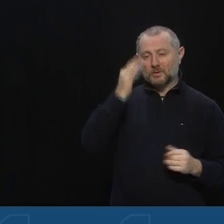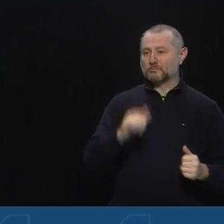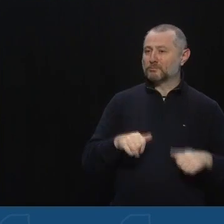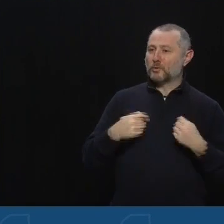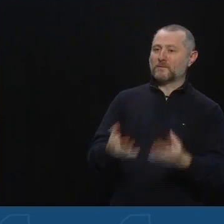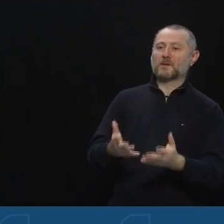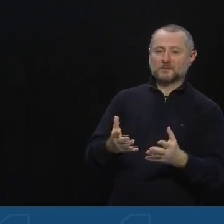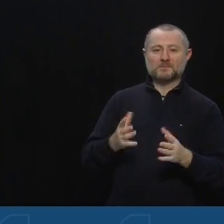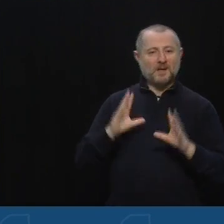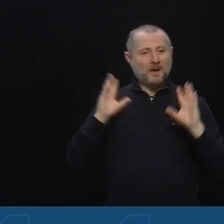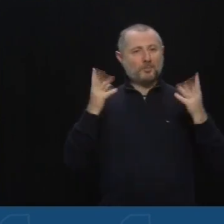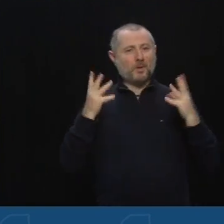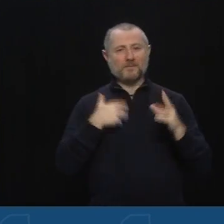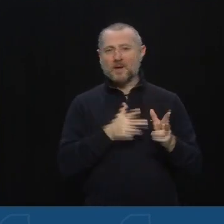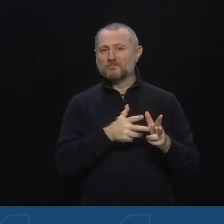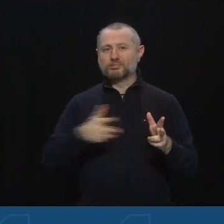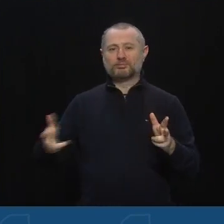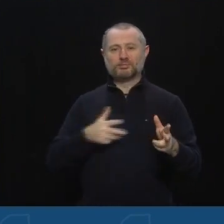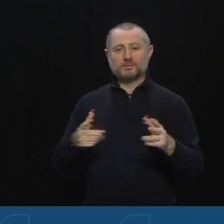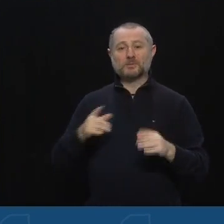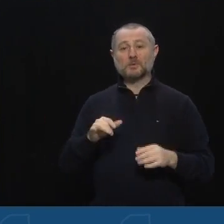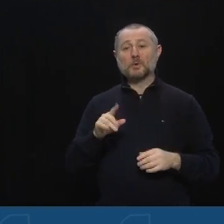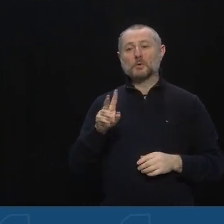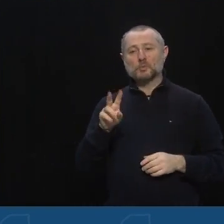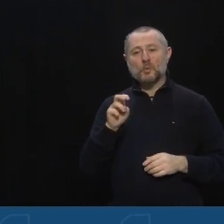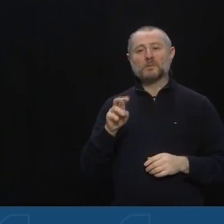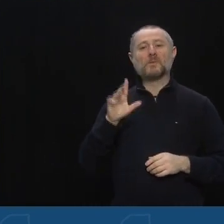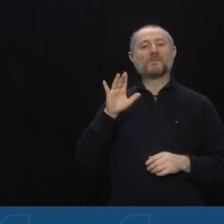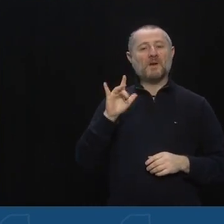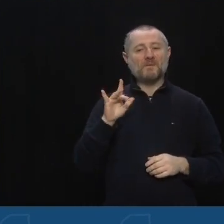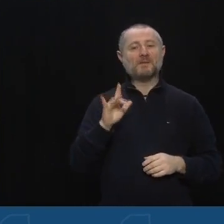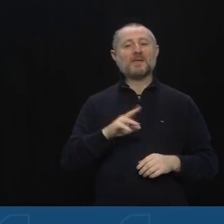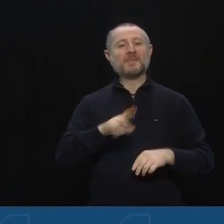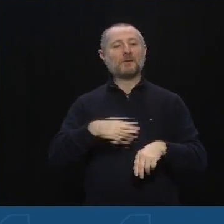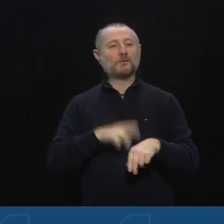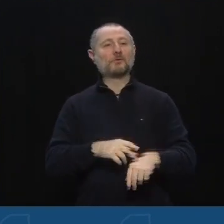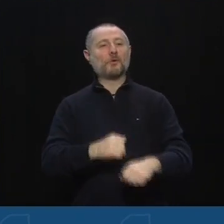SO WE HAVE BEEN SO RELIANT ON THEM TO GET THE EXTRA SUPPORT.